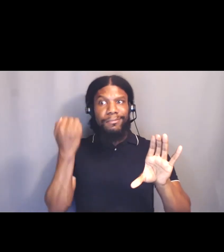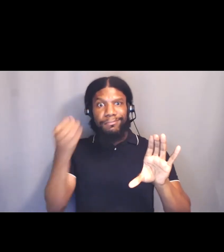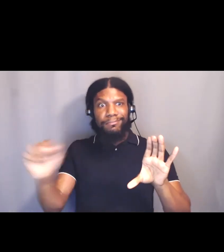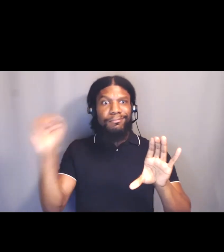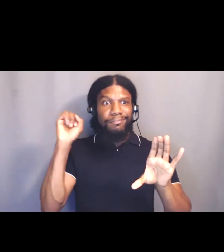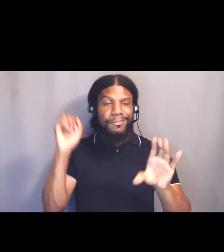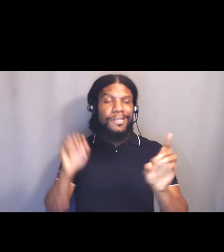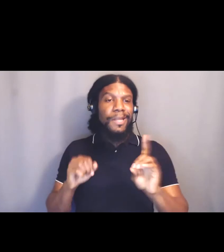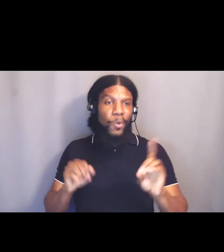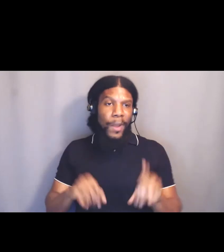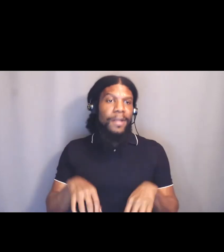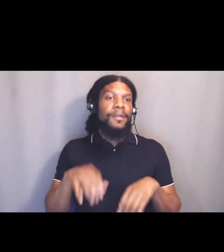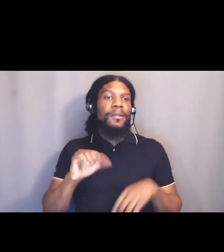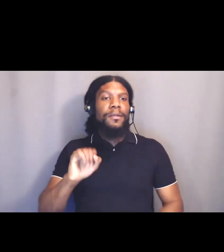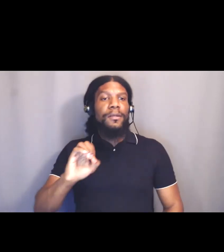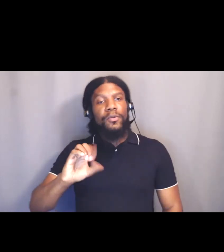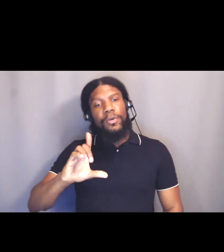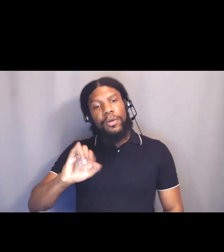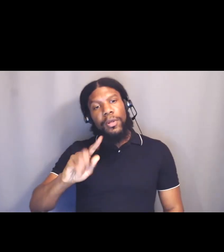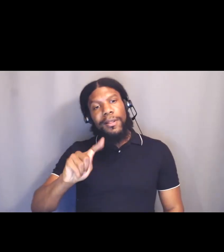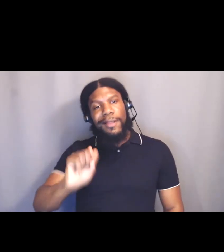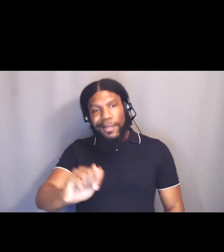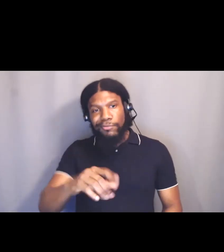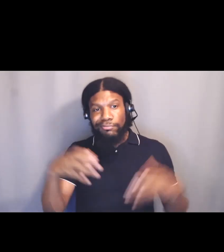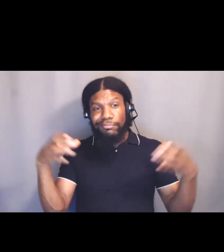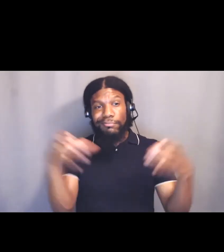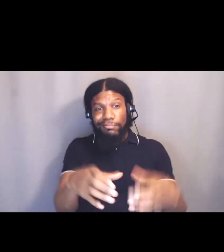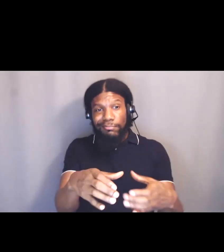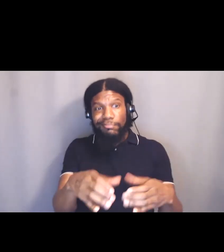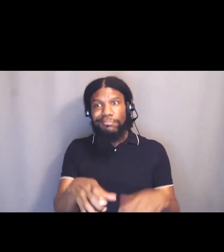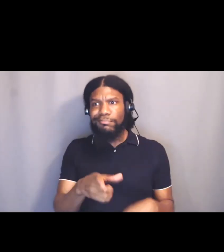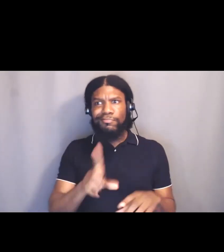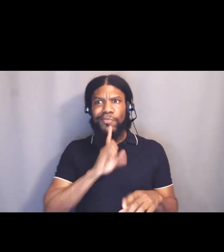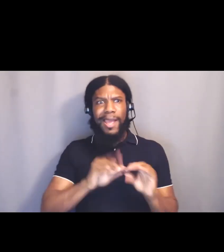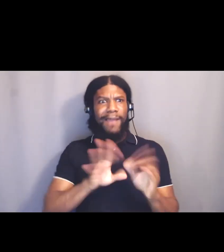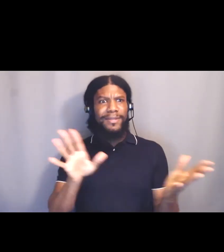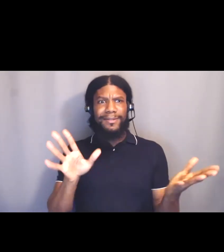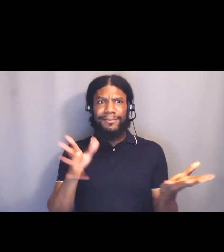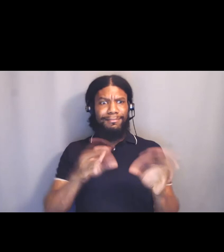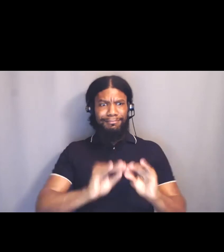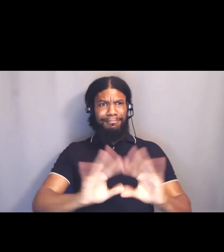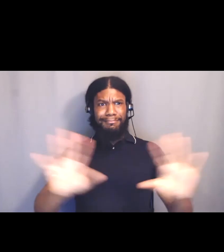And they also clearly are socialists, Democratic Socialists of America.